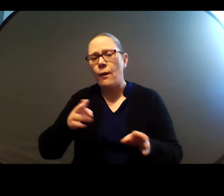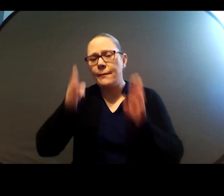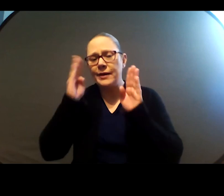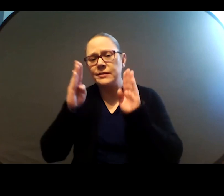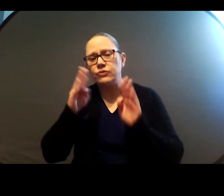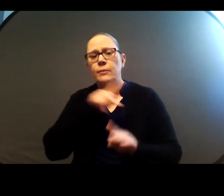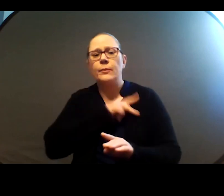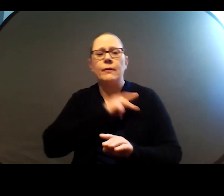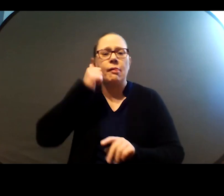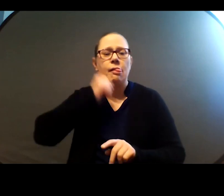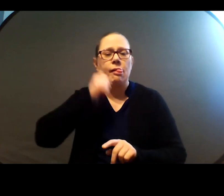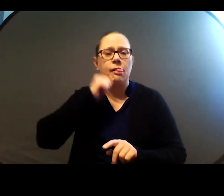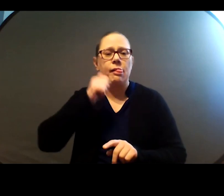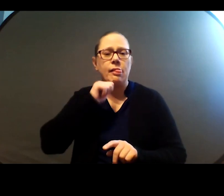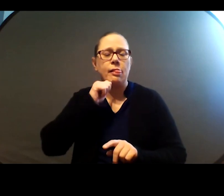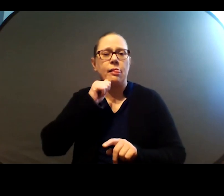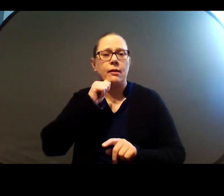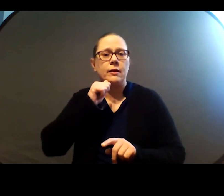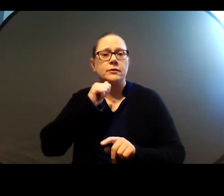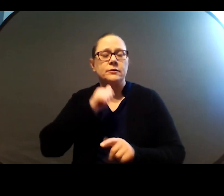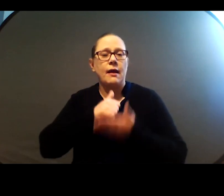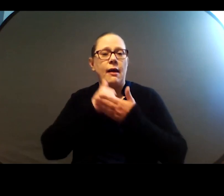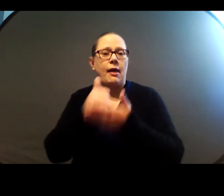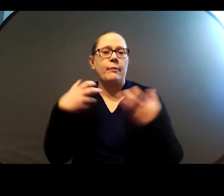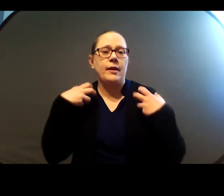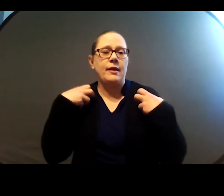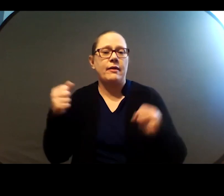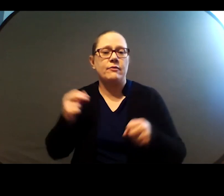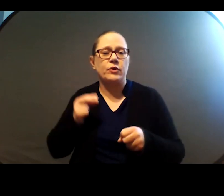basis to promote healing for historical trauma." I think many of our non-Indian